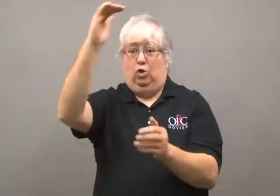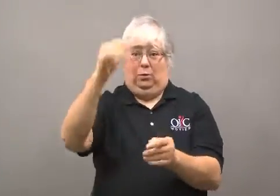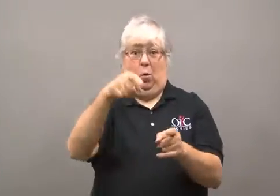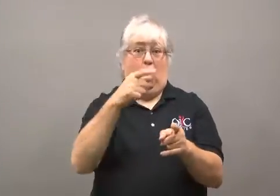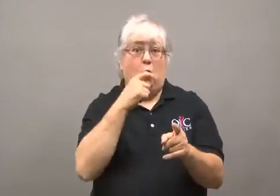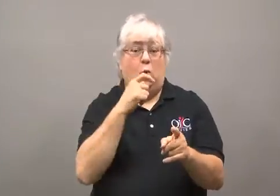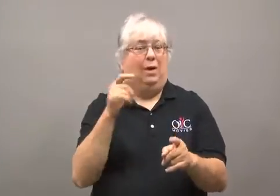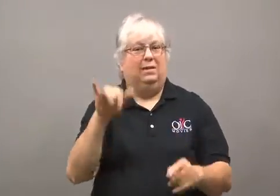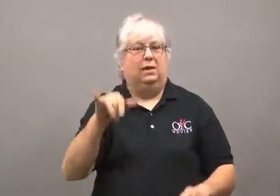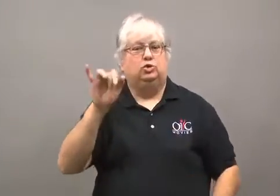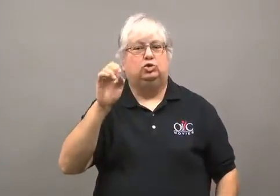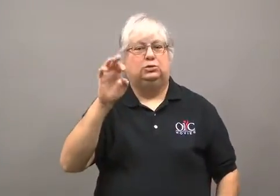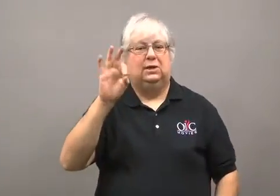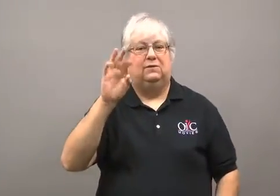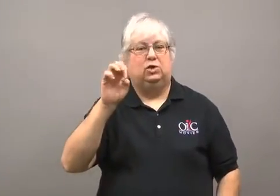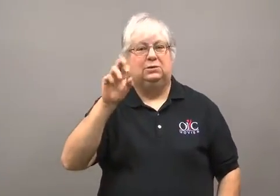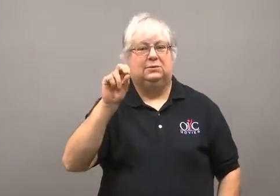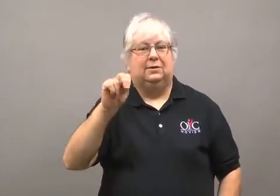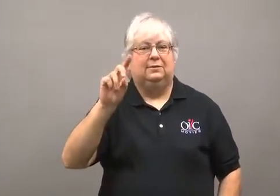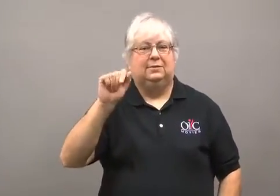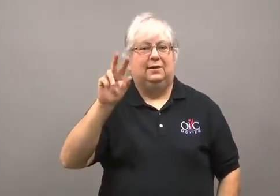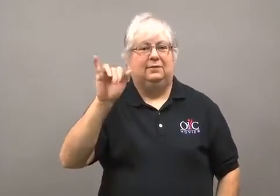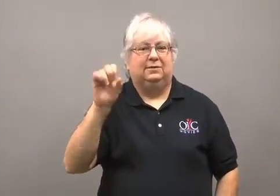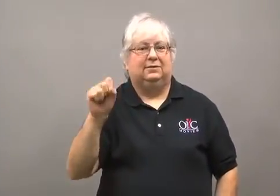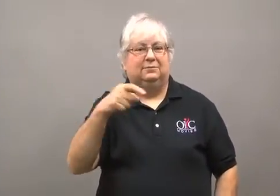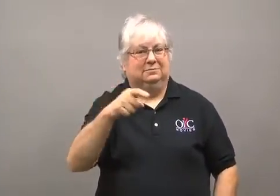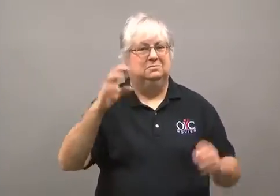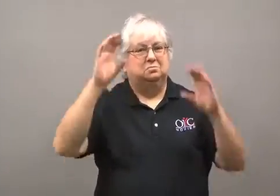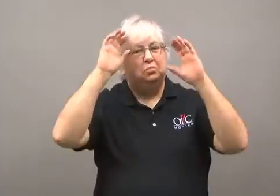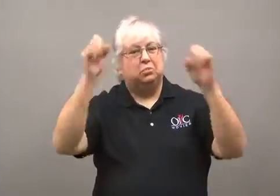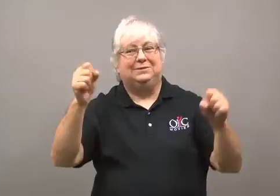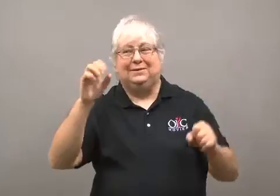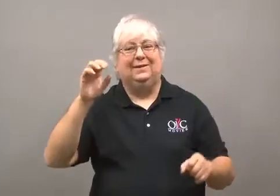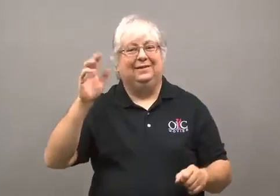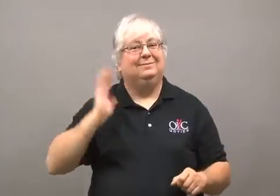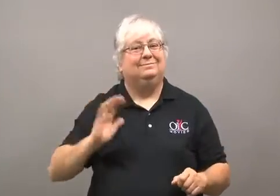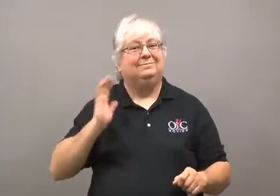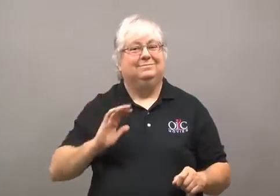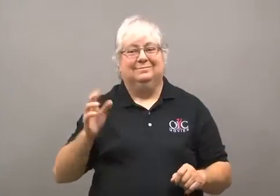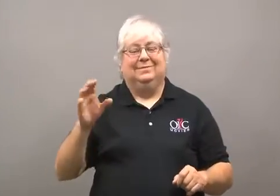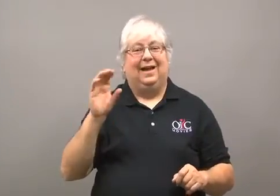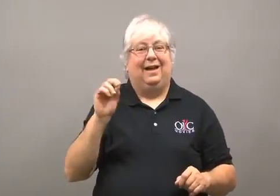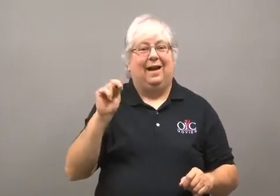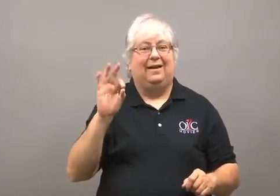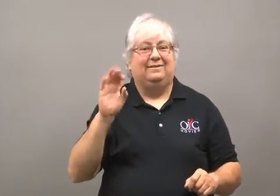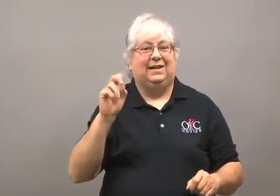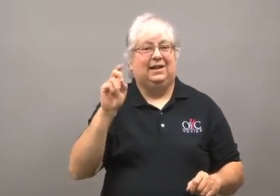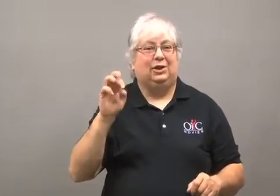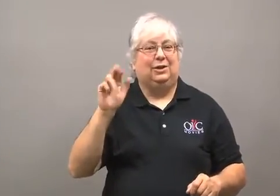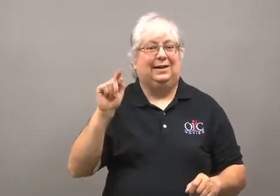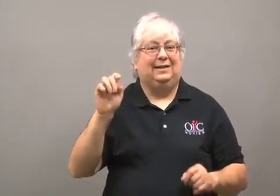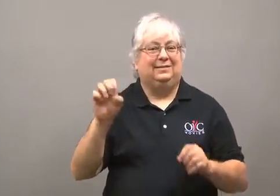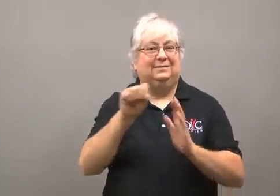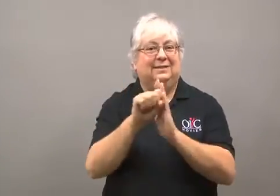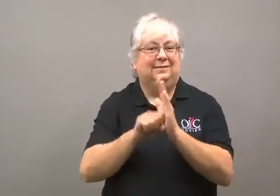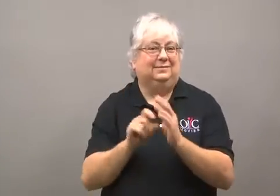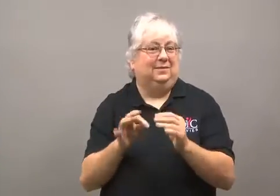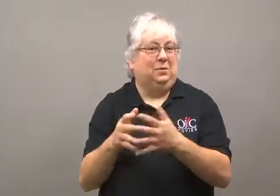a smaller one of Jefferson Davis, the president of the Confederacy.